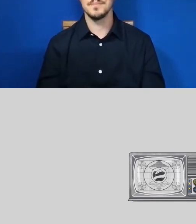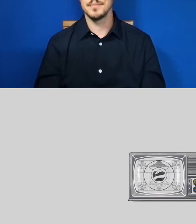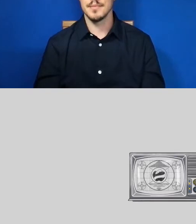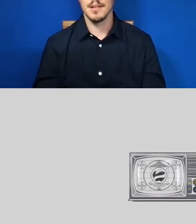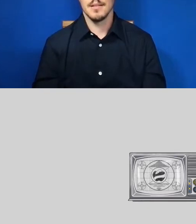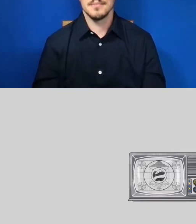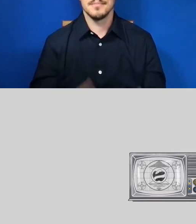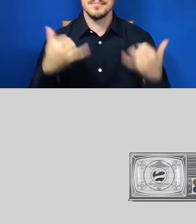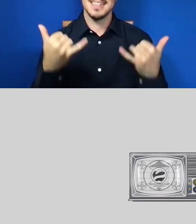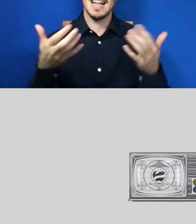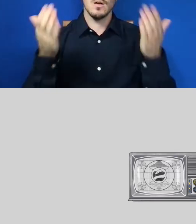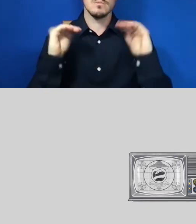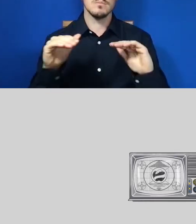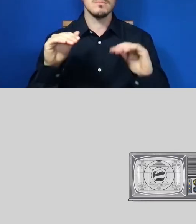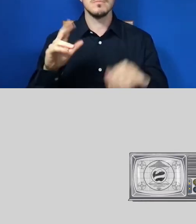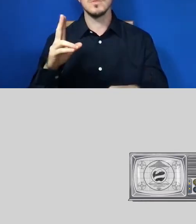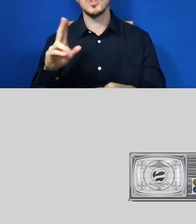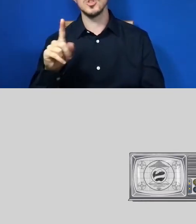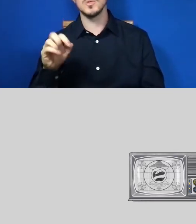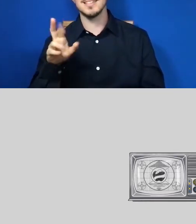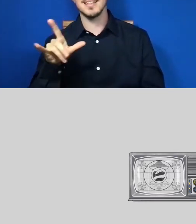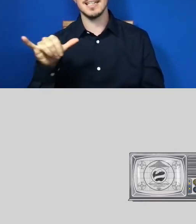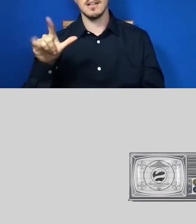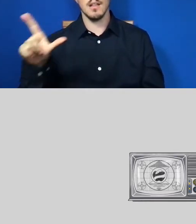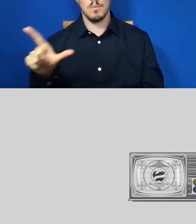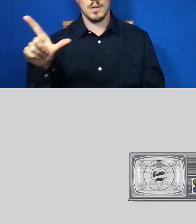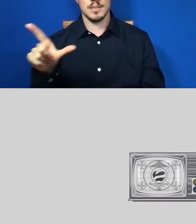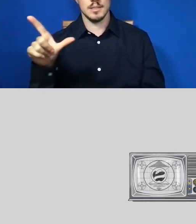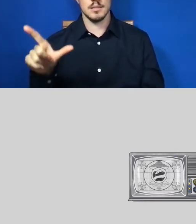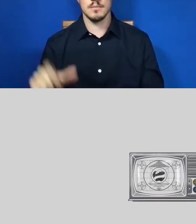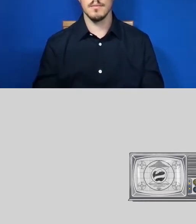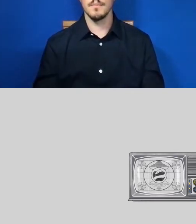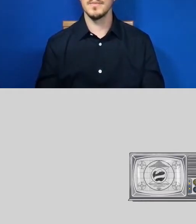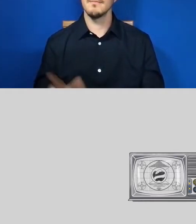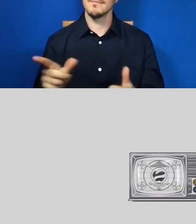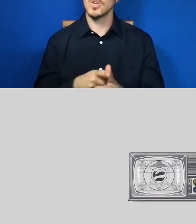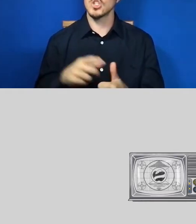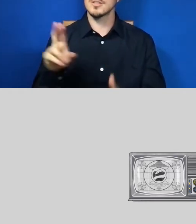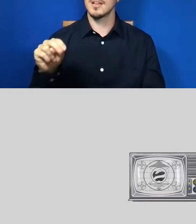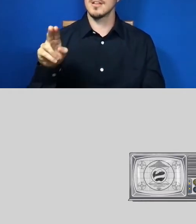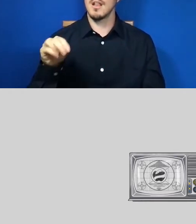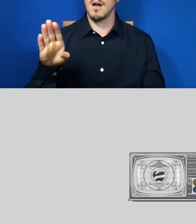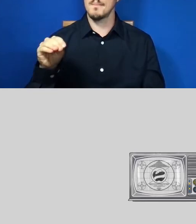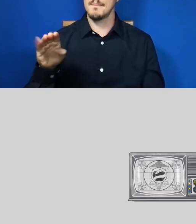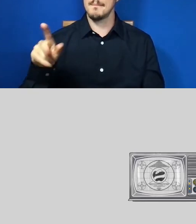Now let's take a look at some utility libraries used in machine learning, the first of which is NumPy.